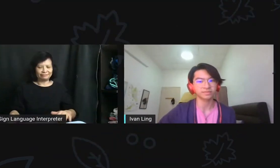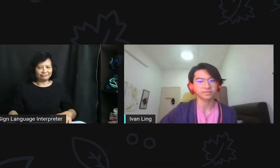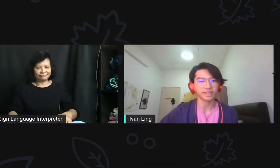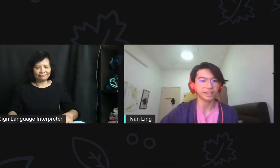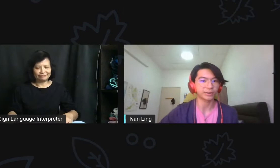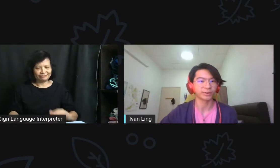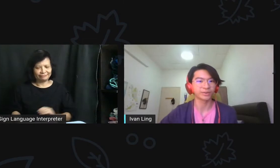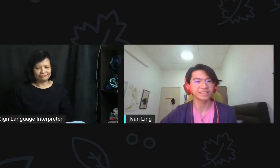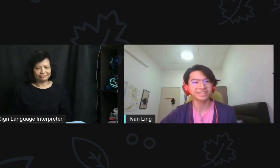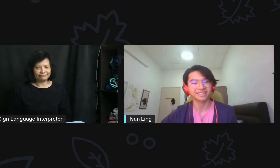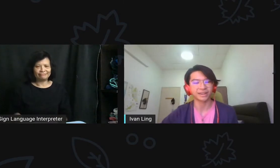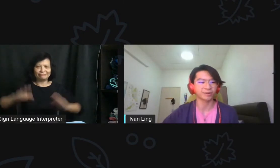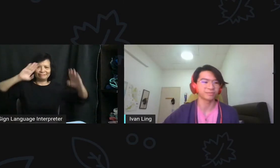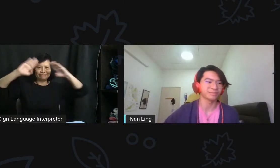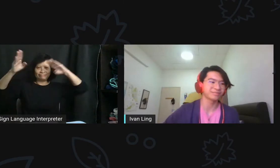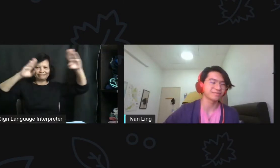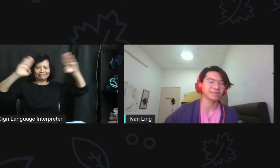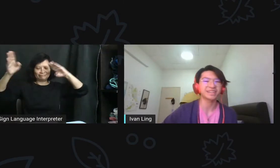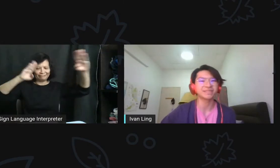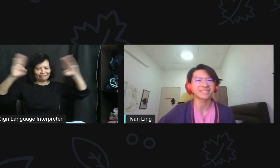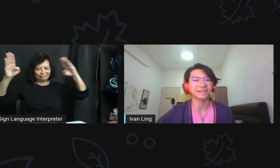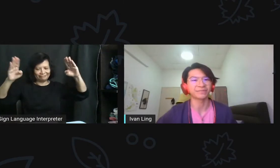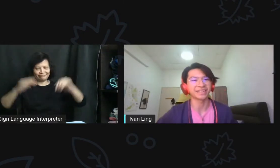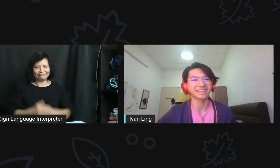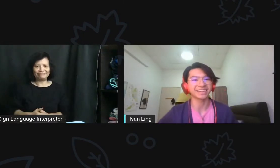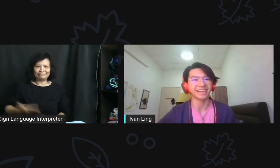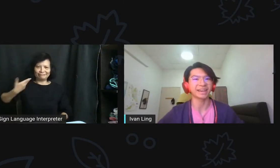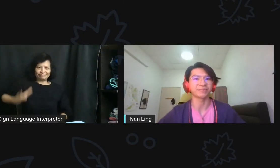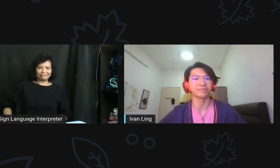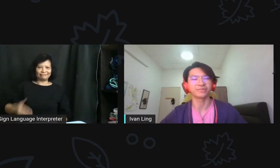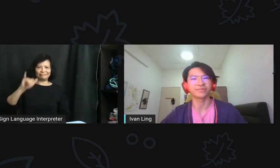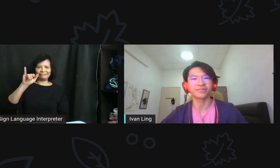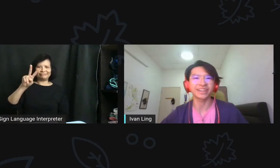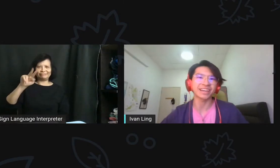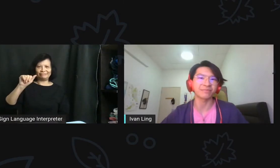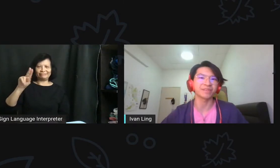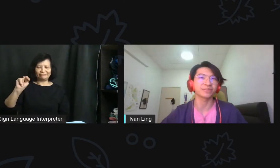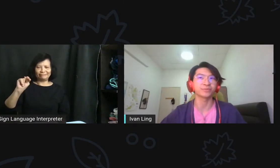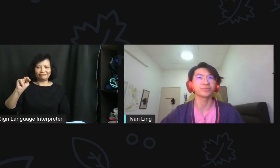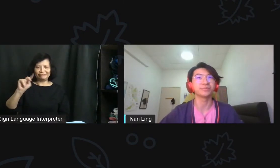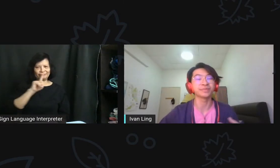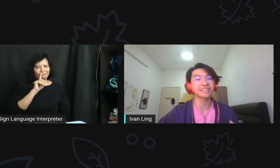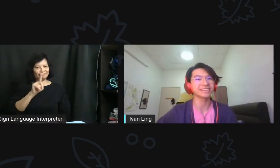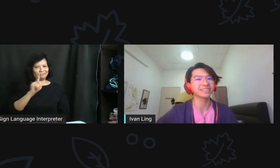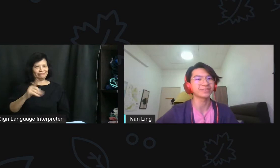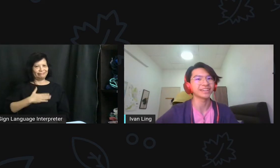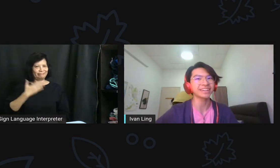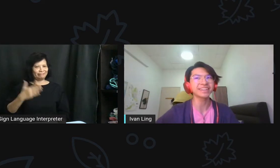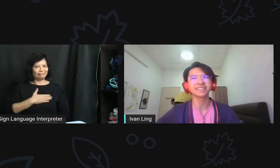Hello. My name is Ivan and I'm really happy to be here today.